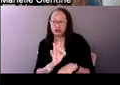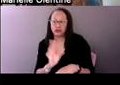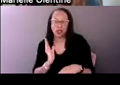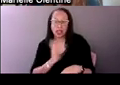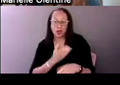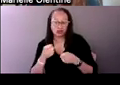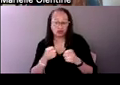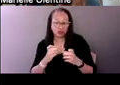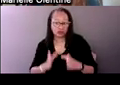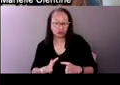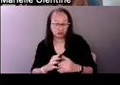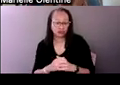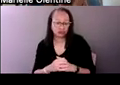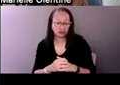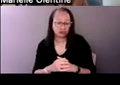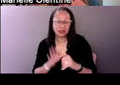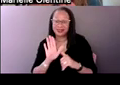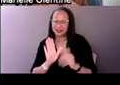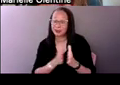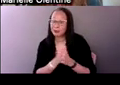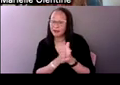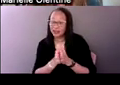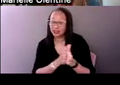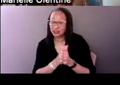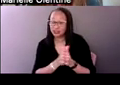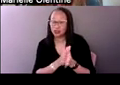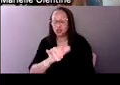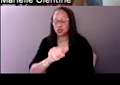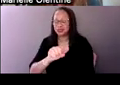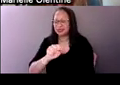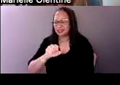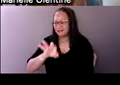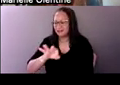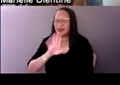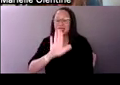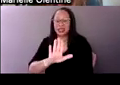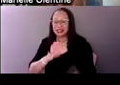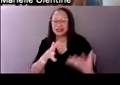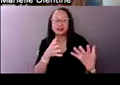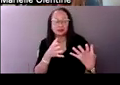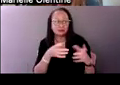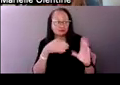collaborators and funders for future projects. You may want to target film festival that have markets or